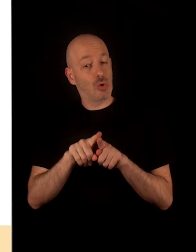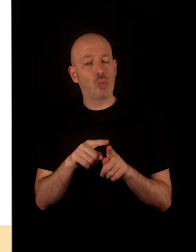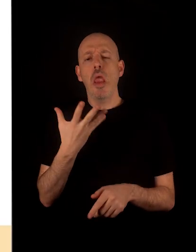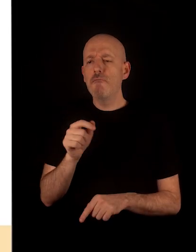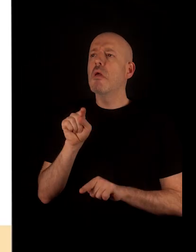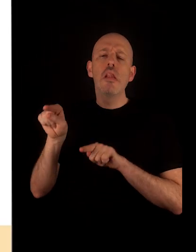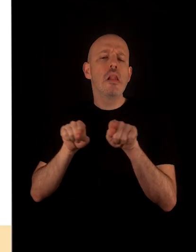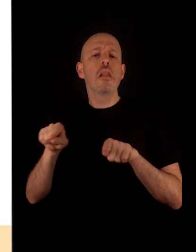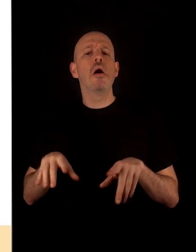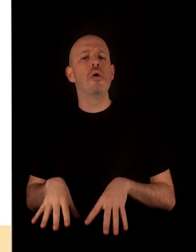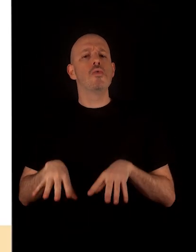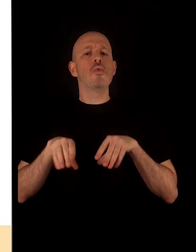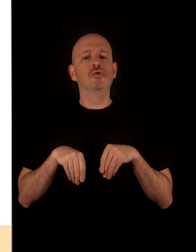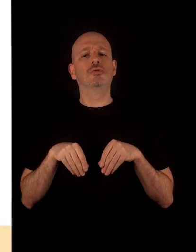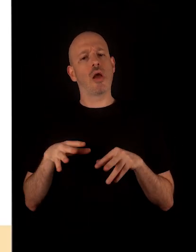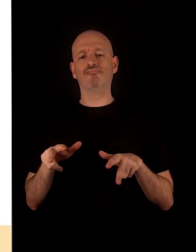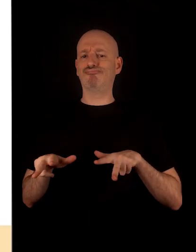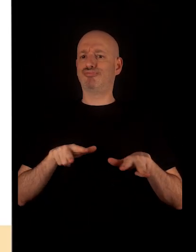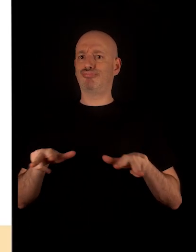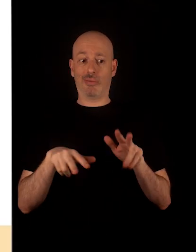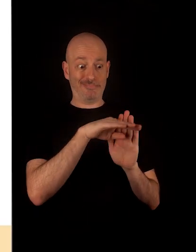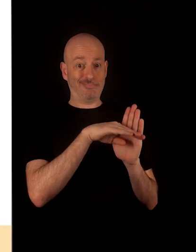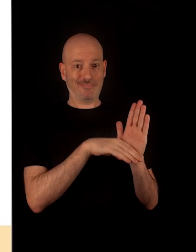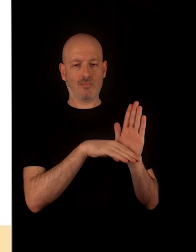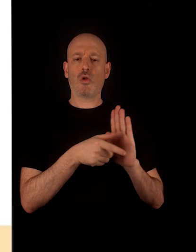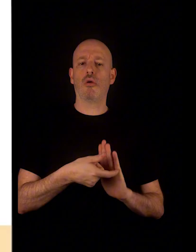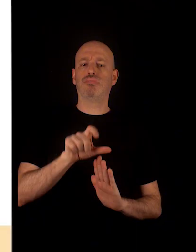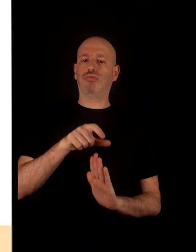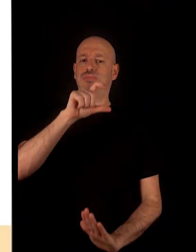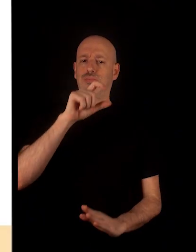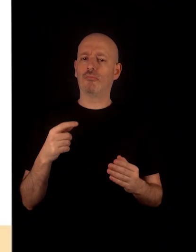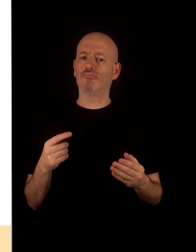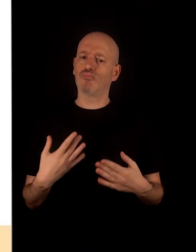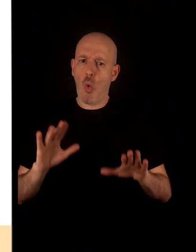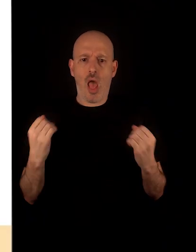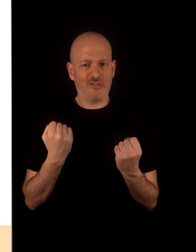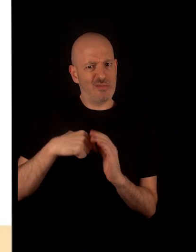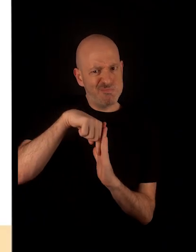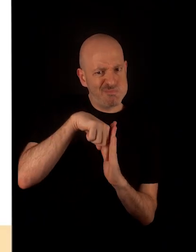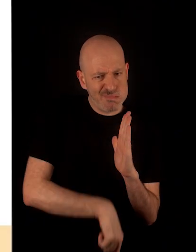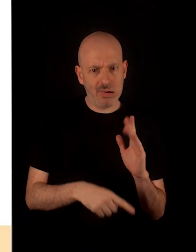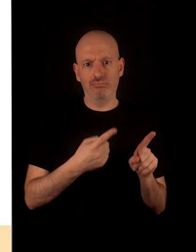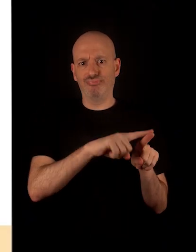to facilities with with the relevant equipment and materials depending on the sector, on the objectives